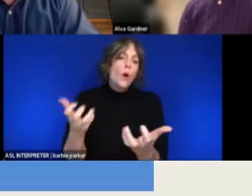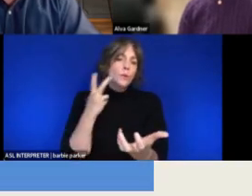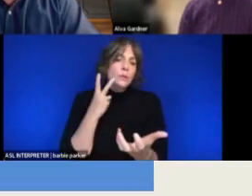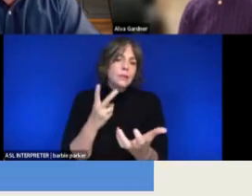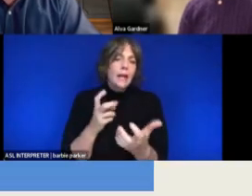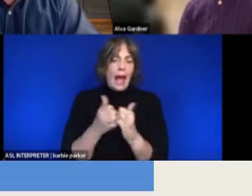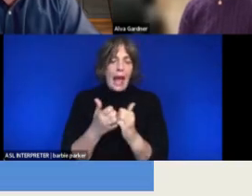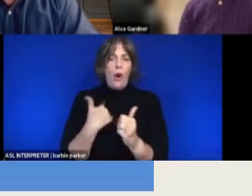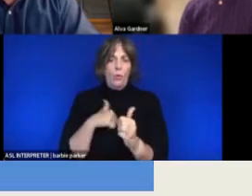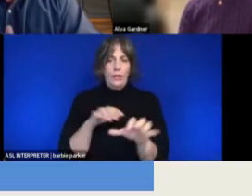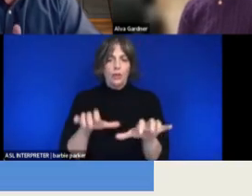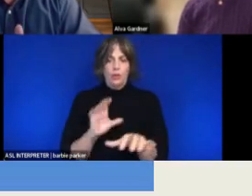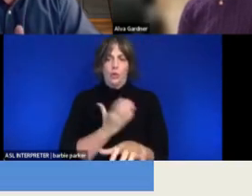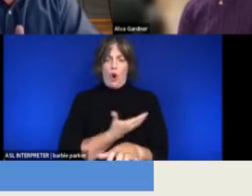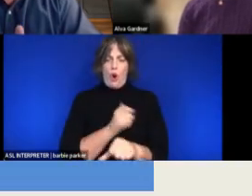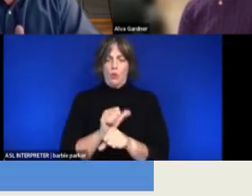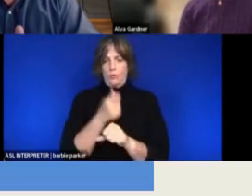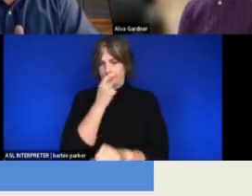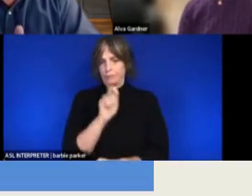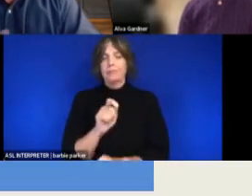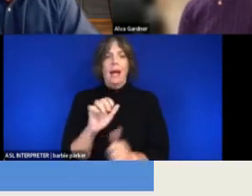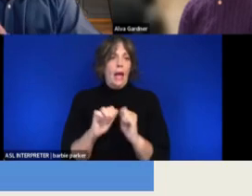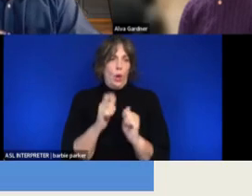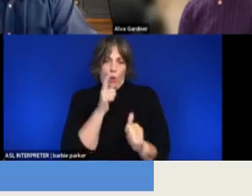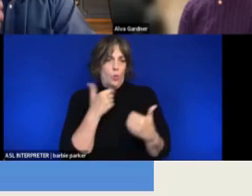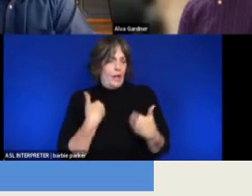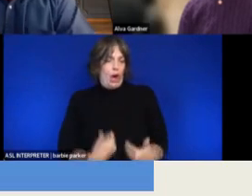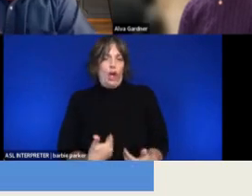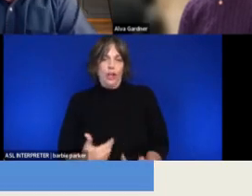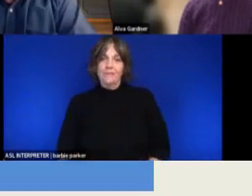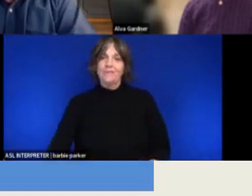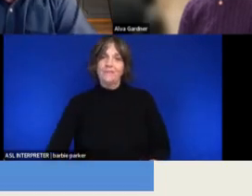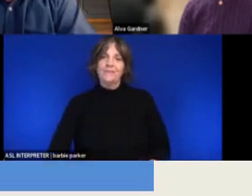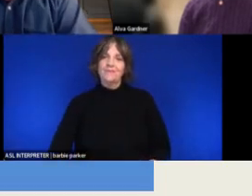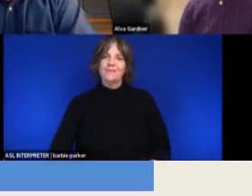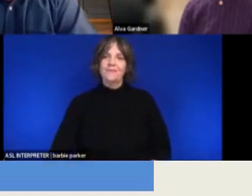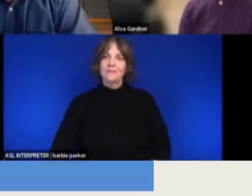work. It's who we are. And one simple thing that we can look at